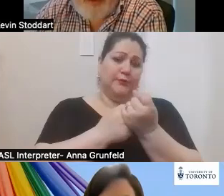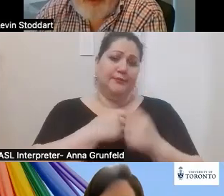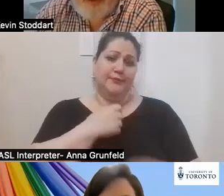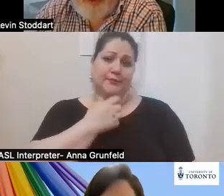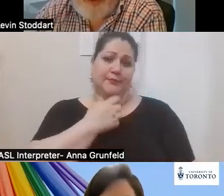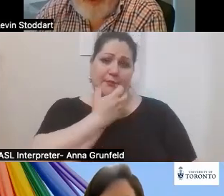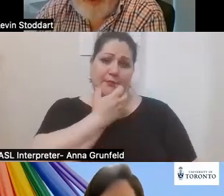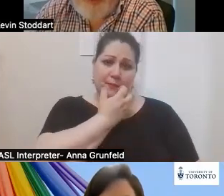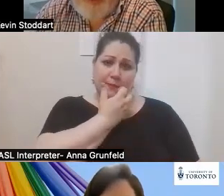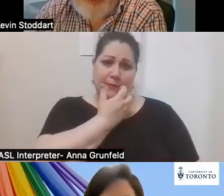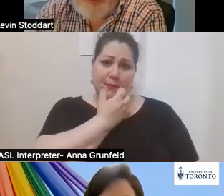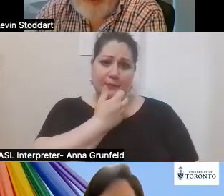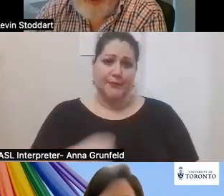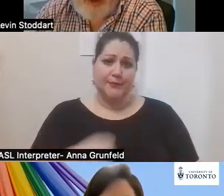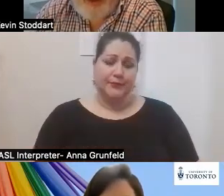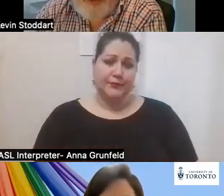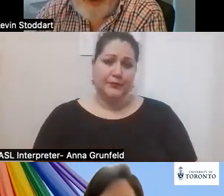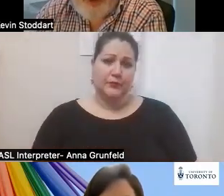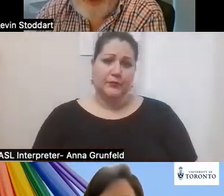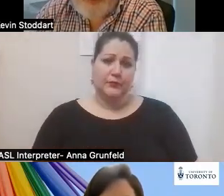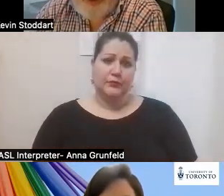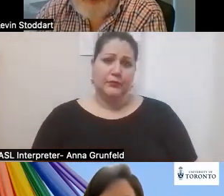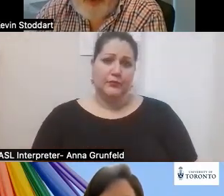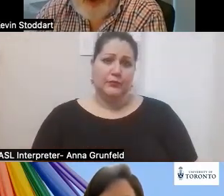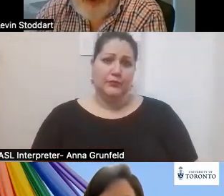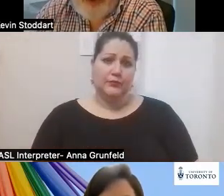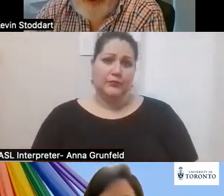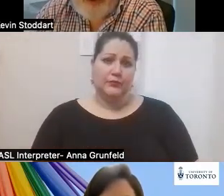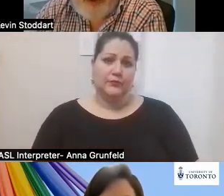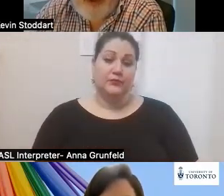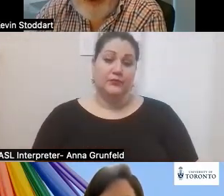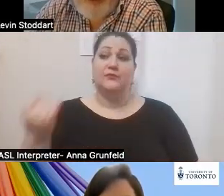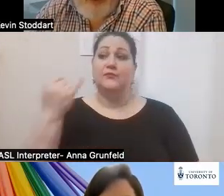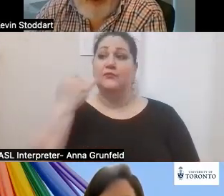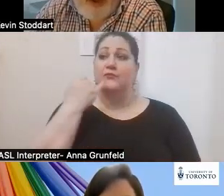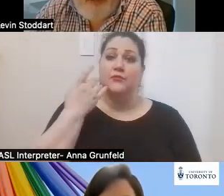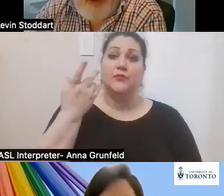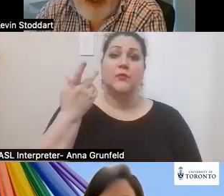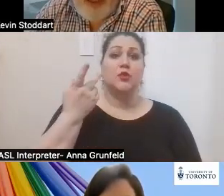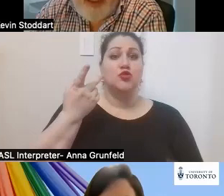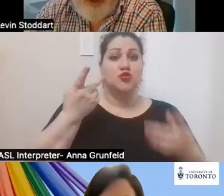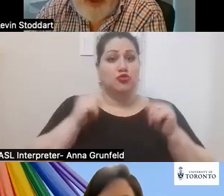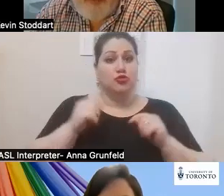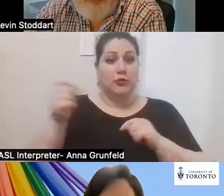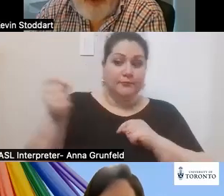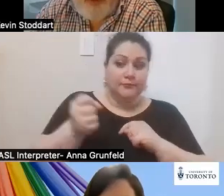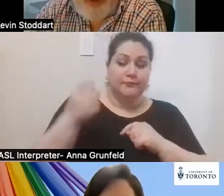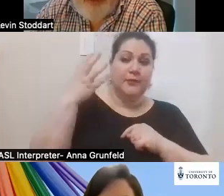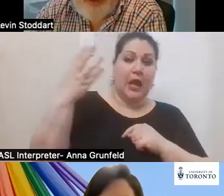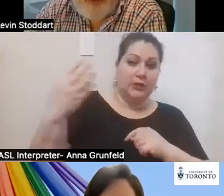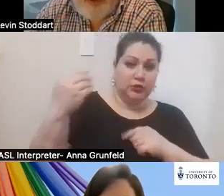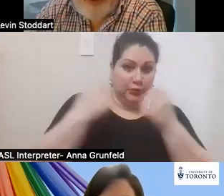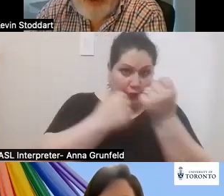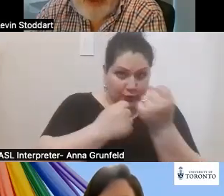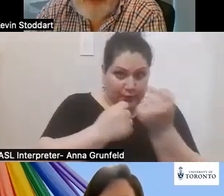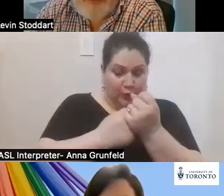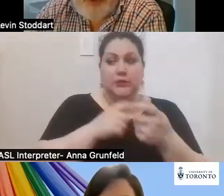So, looking to external supports, good communication between support systems,